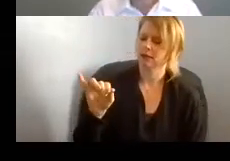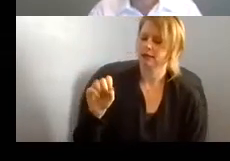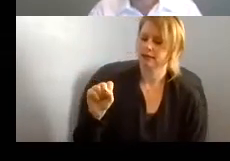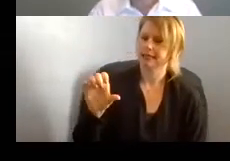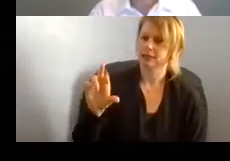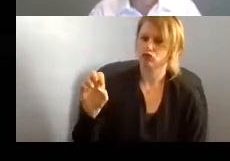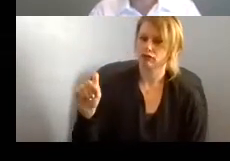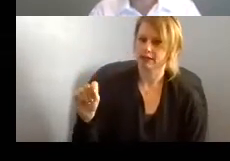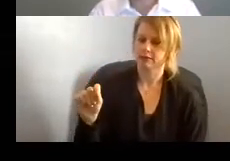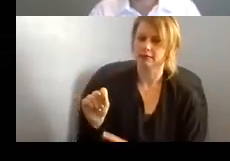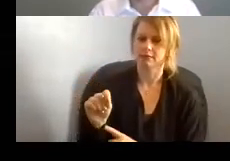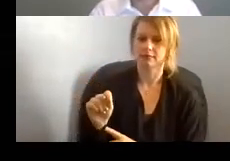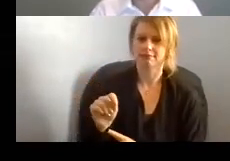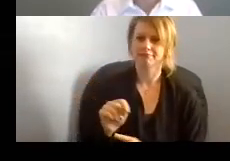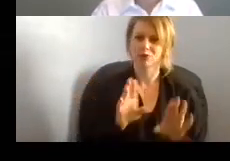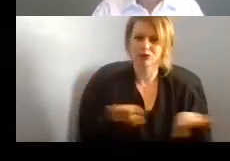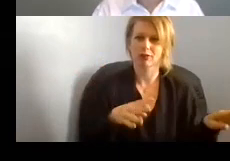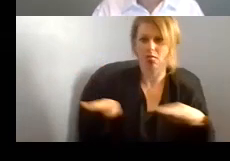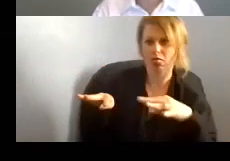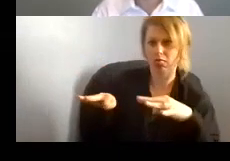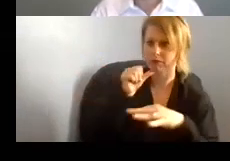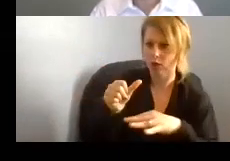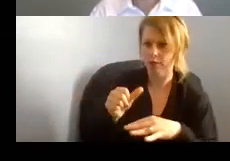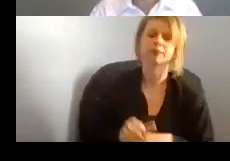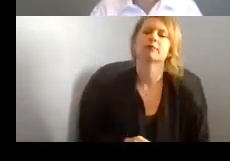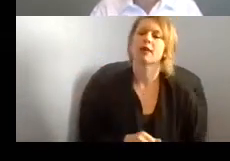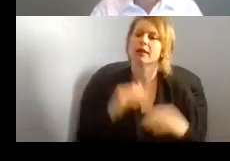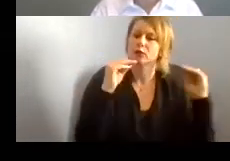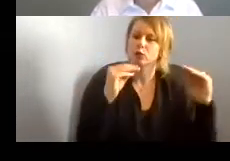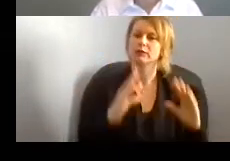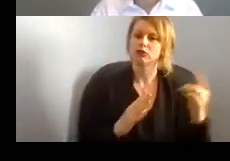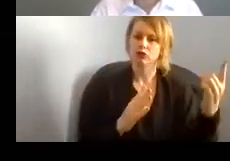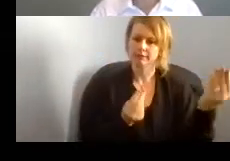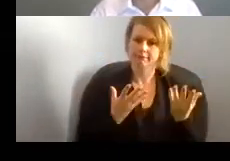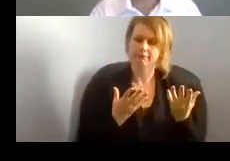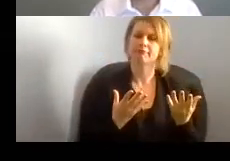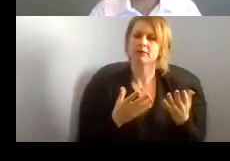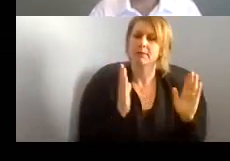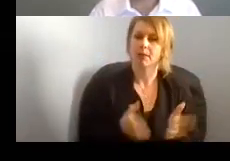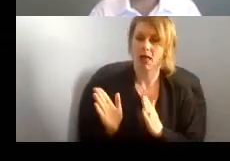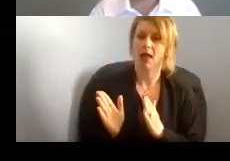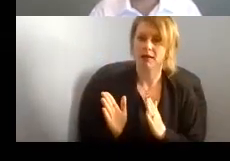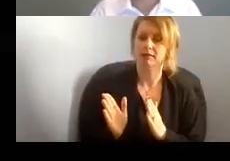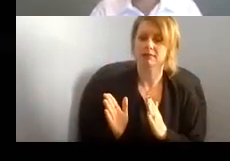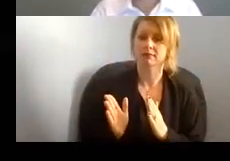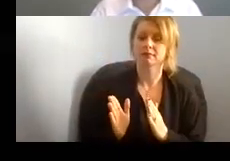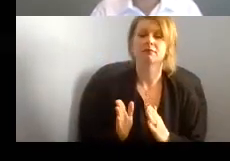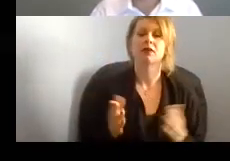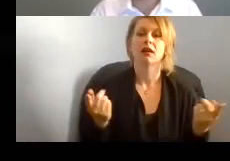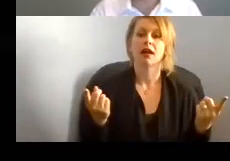So I remember one teacher told me they worked out a plan, and the boy would just take a tissue from the tissue box near the door and leave the classroom.